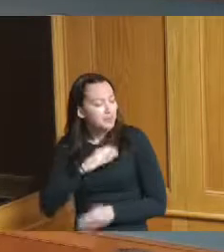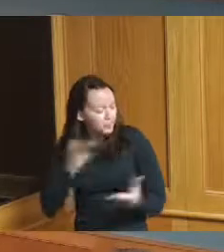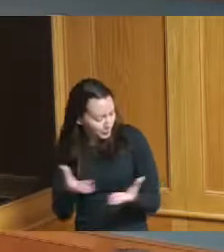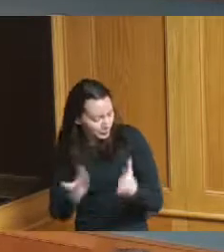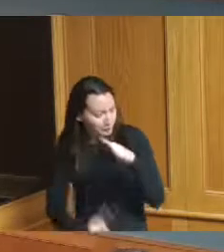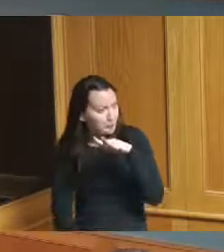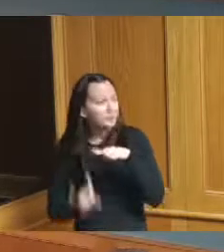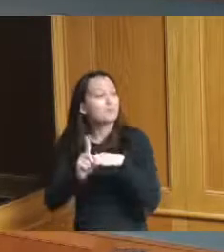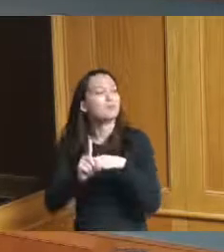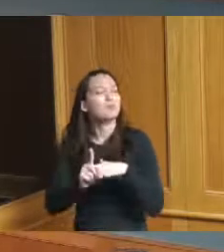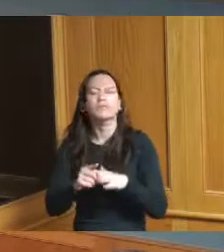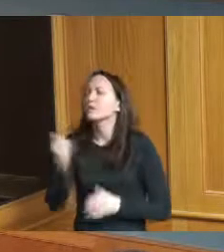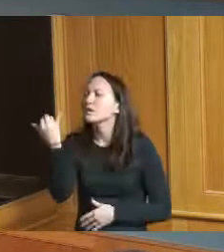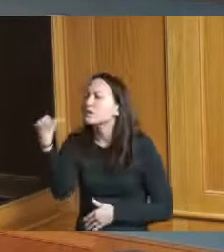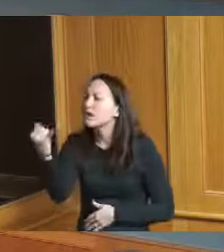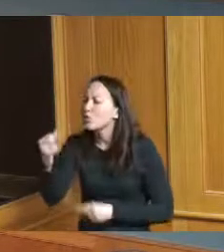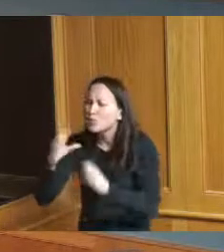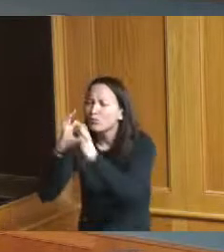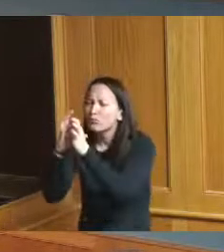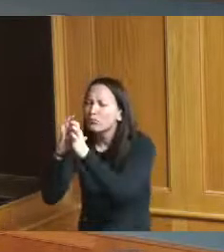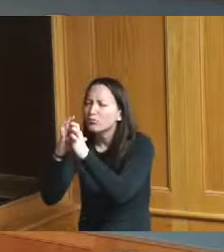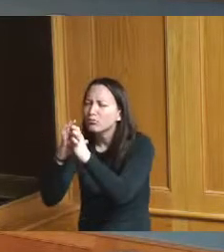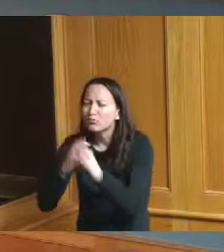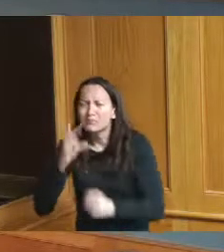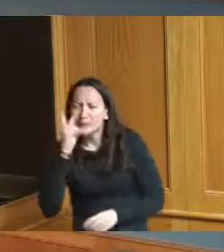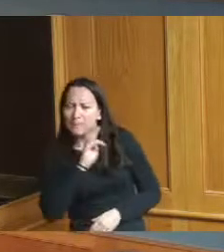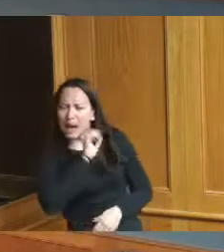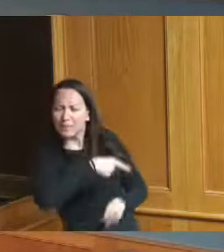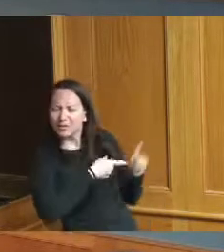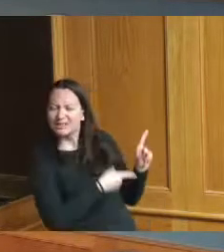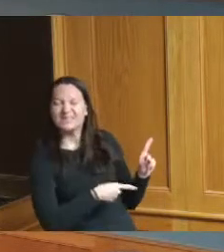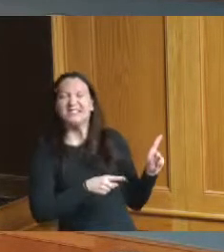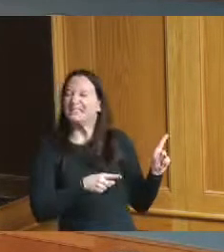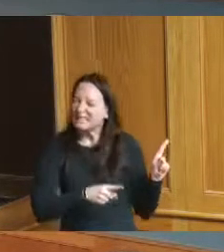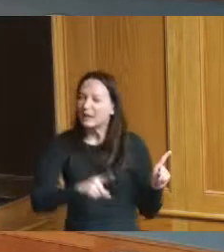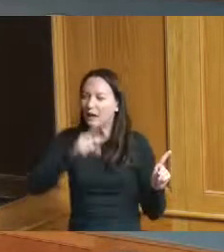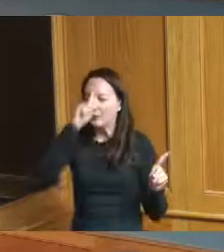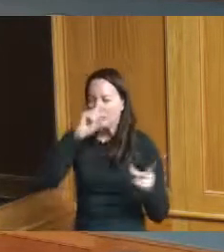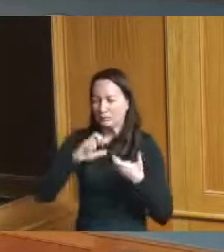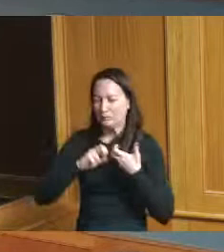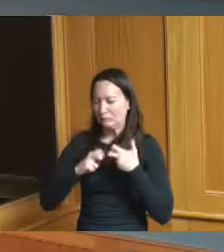what is the yellow piece on that map yeah I think it's actually just an issue it's a sense each of